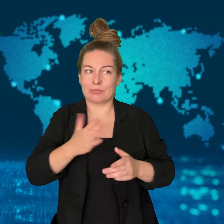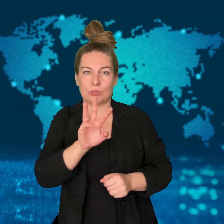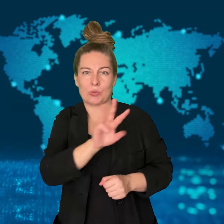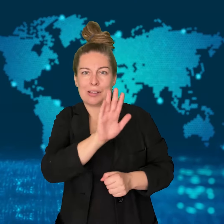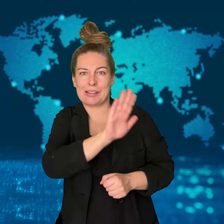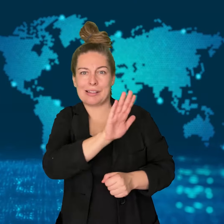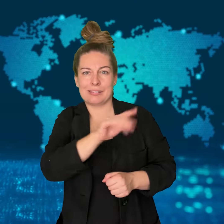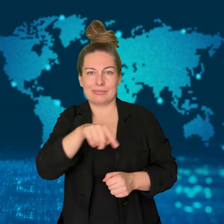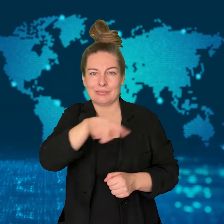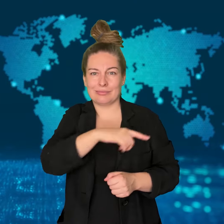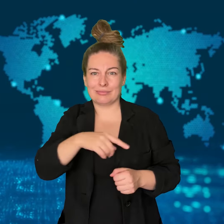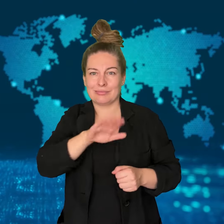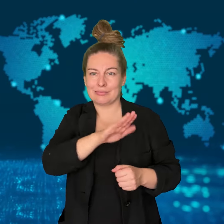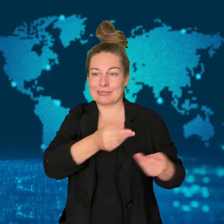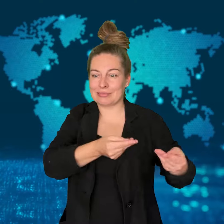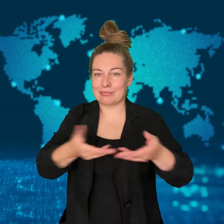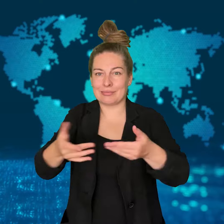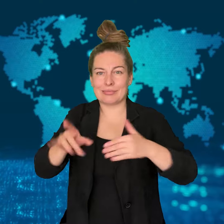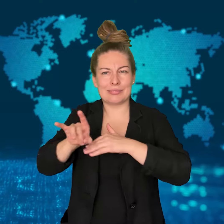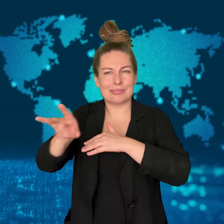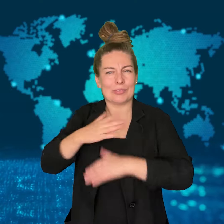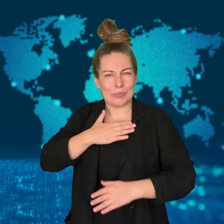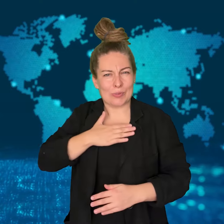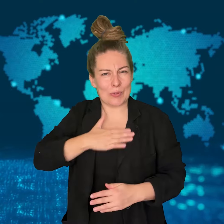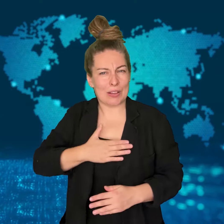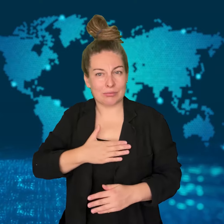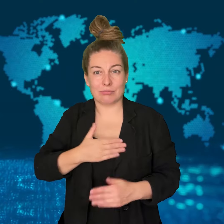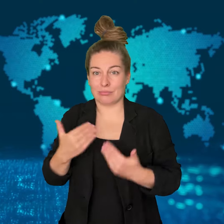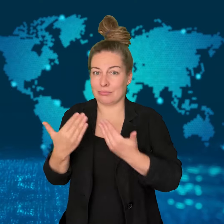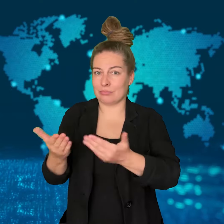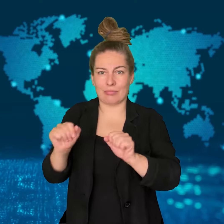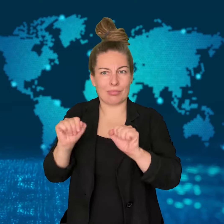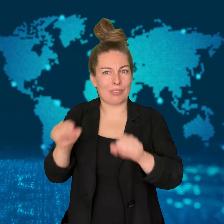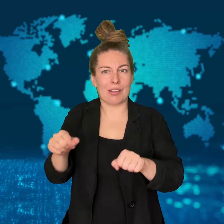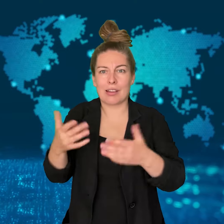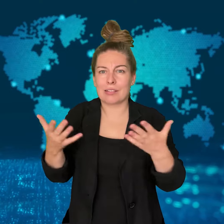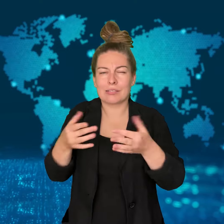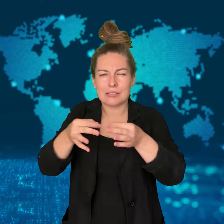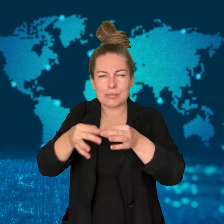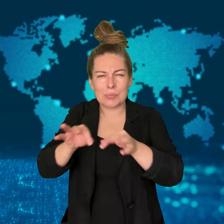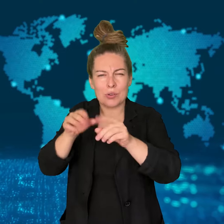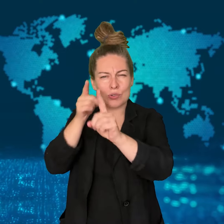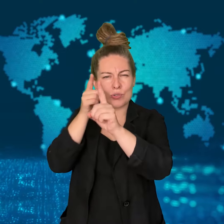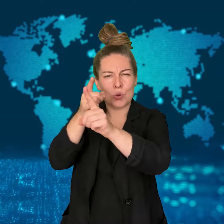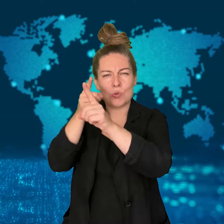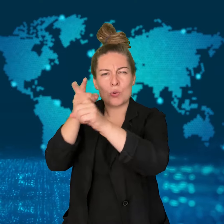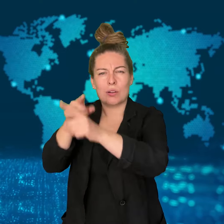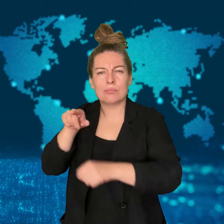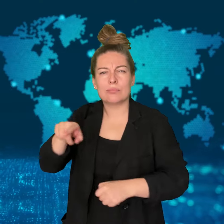and destructive capacity if it could use Western missiles.